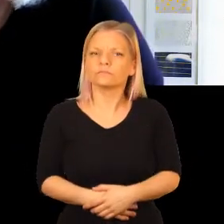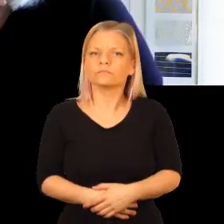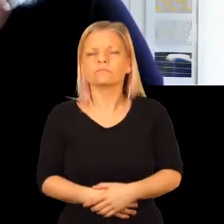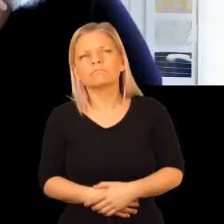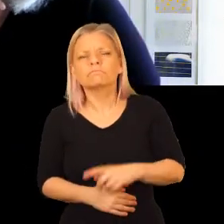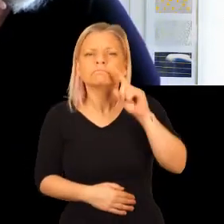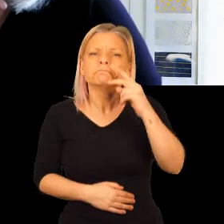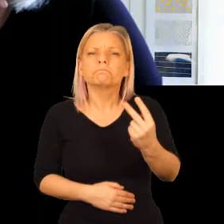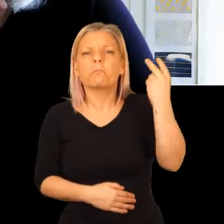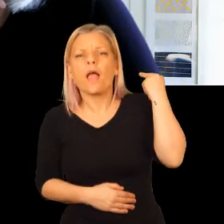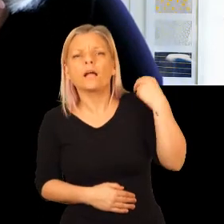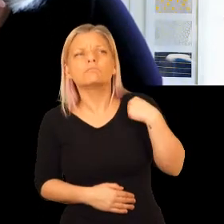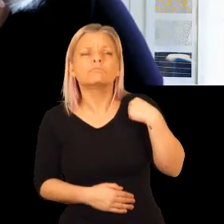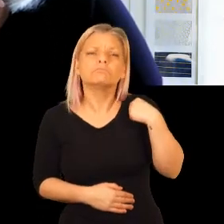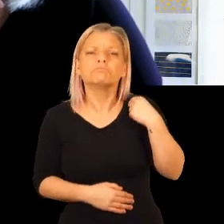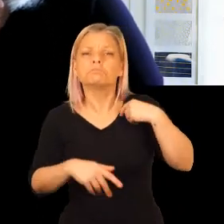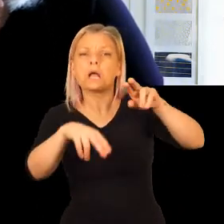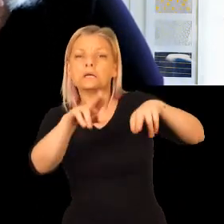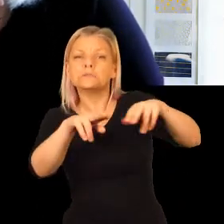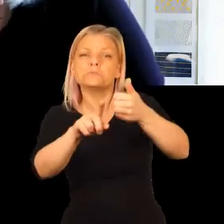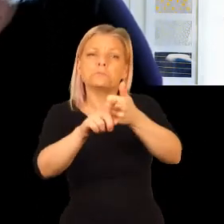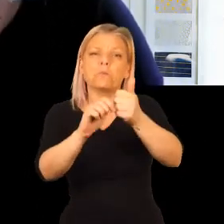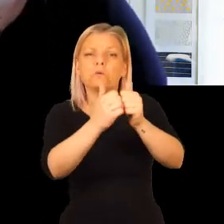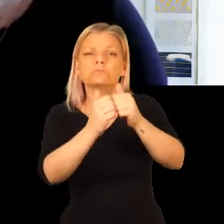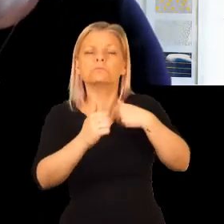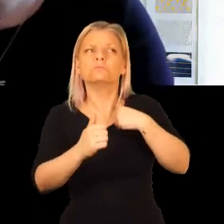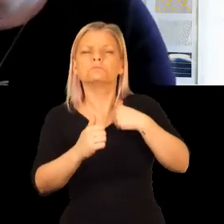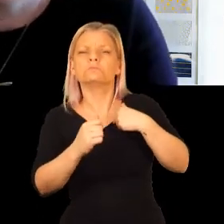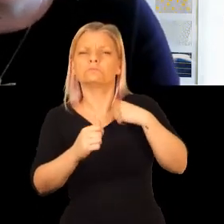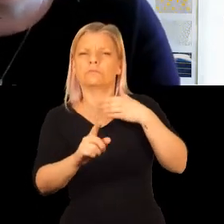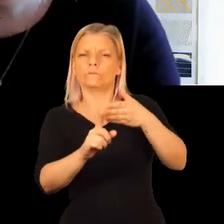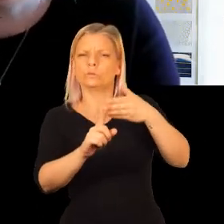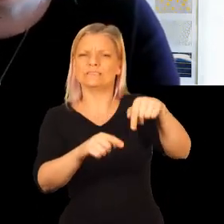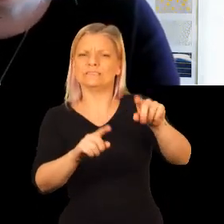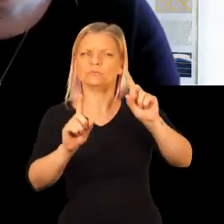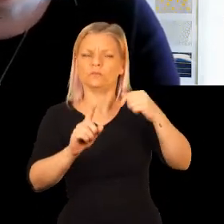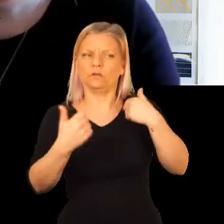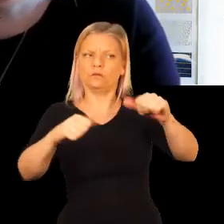to you i mean i think looking back when i first accessed pure support myself i think